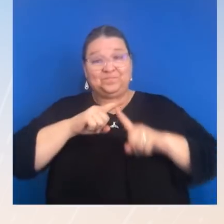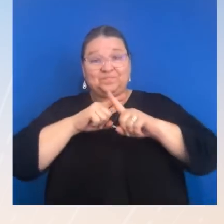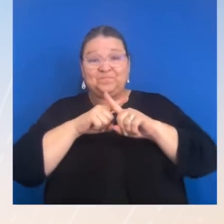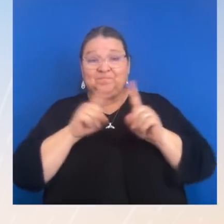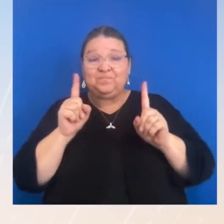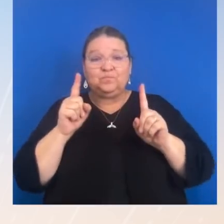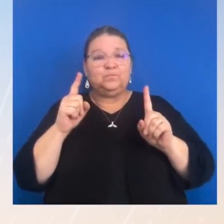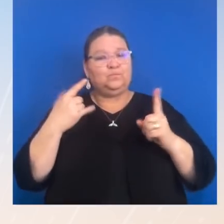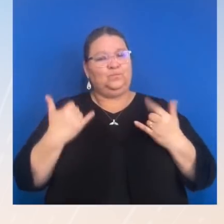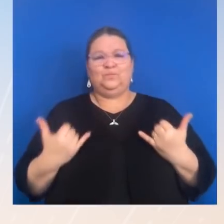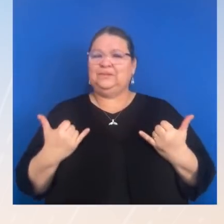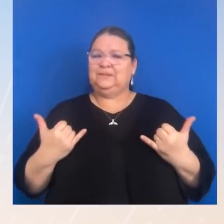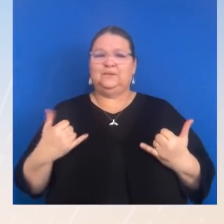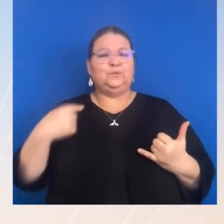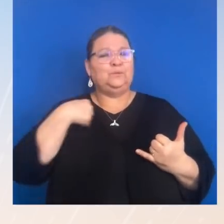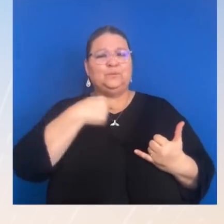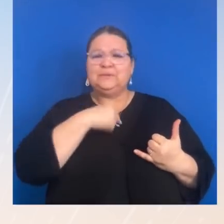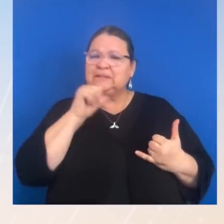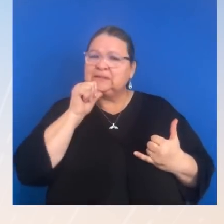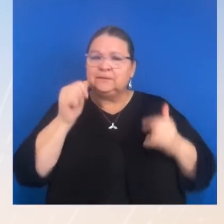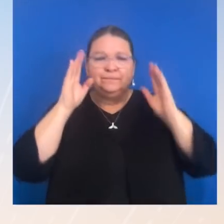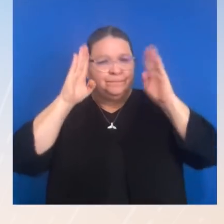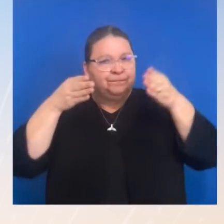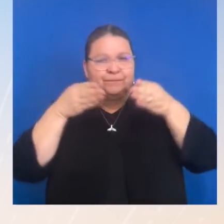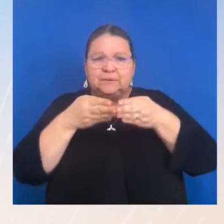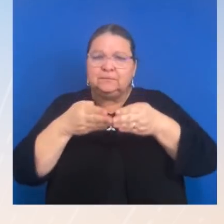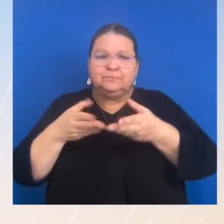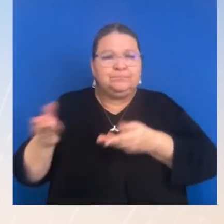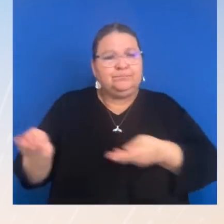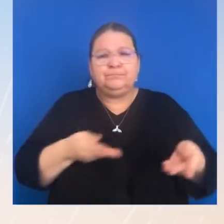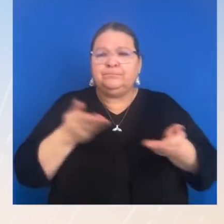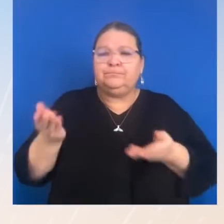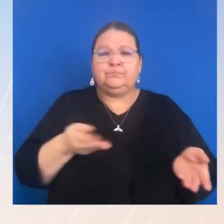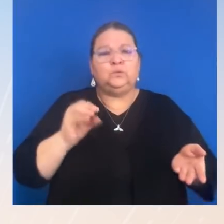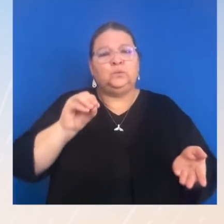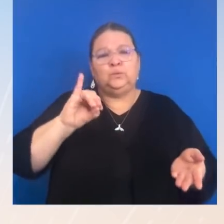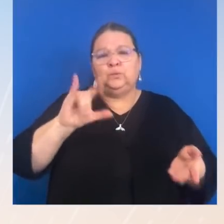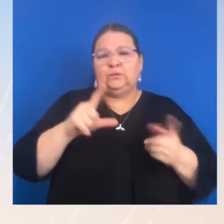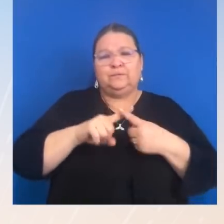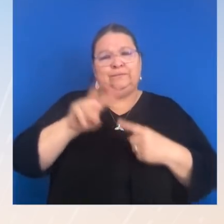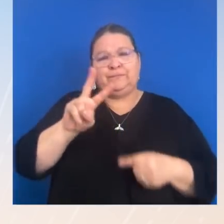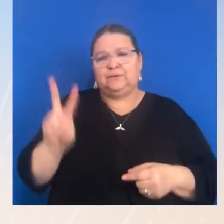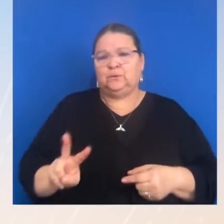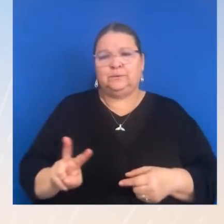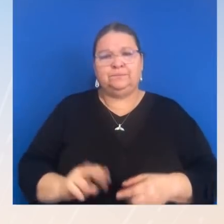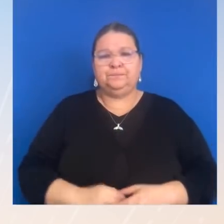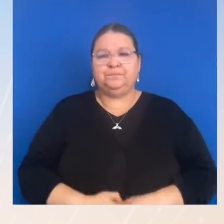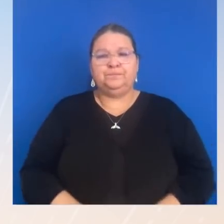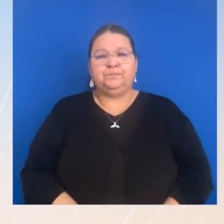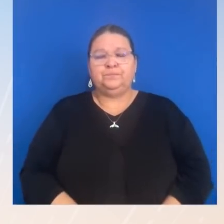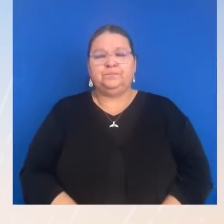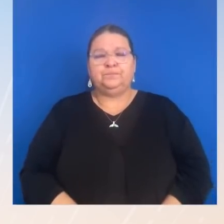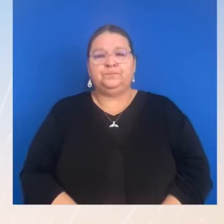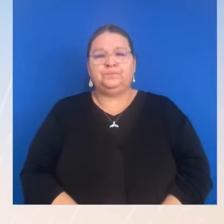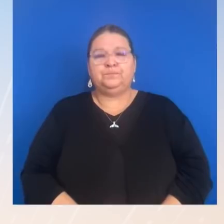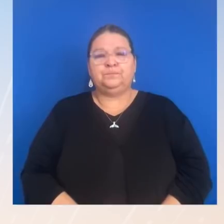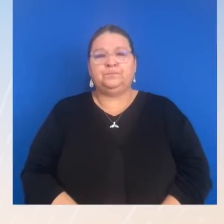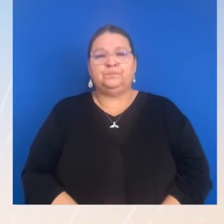from Venezuela. Go ahead. The Press: A question on the economy. The inflation numbers that we received today show consumers paying almost 8 percent more than a year ago,